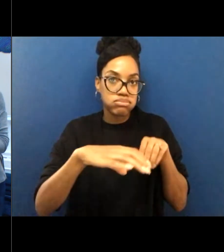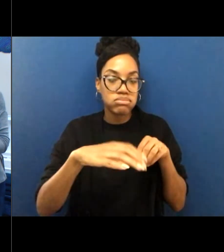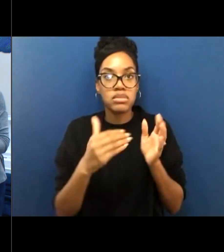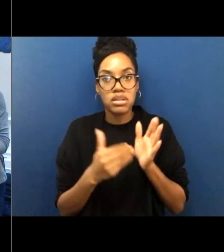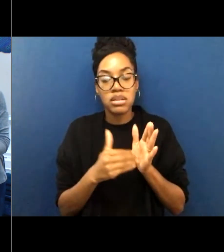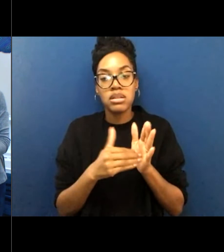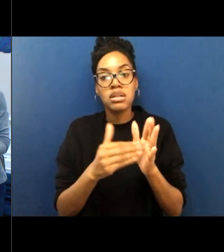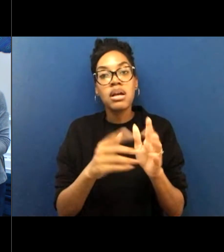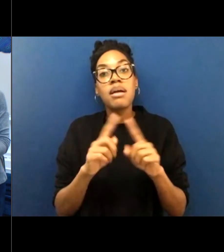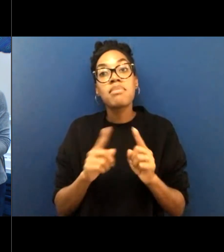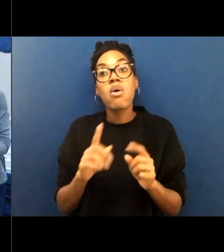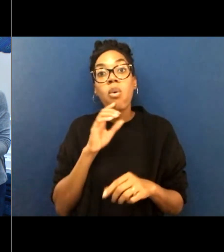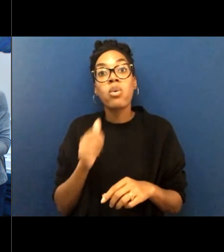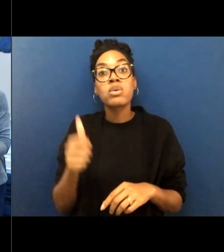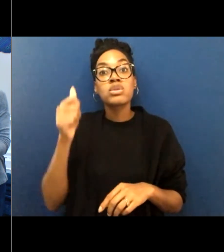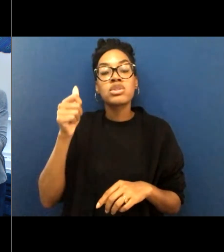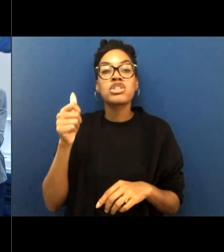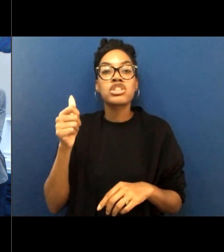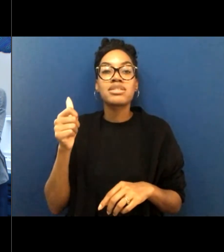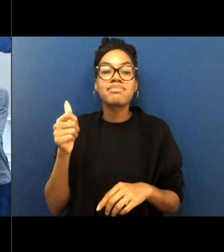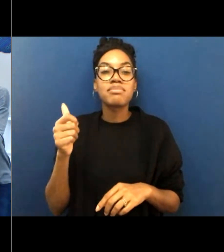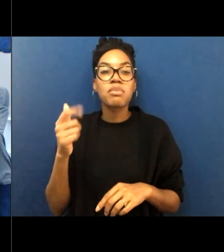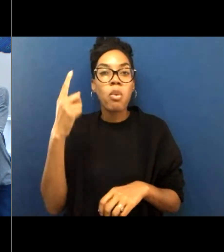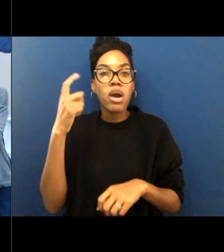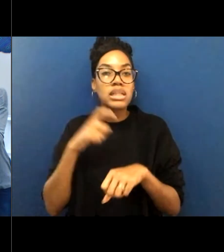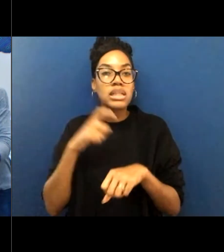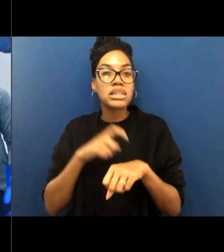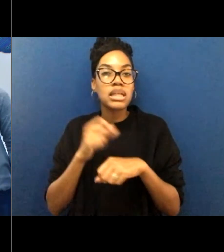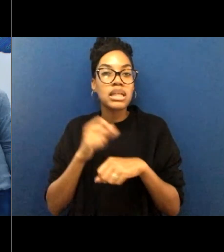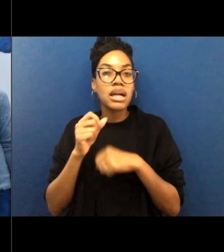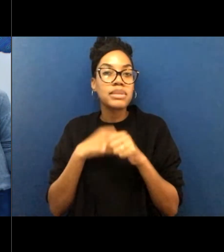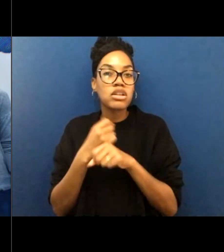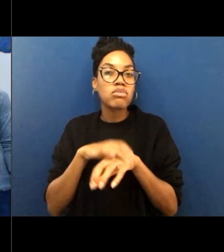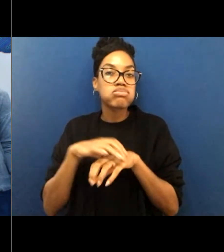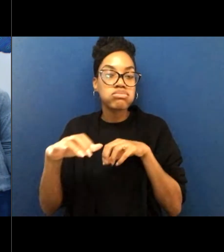But that was a little bit of a trick question because our snow crab and our Tanner crab